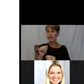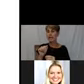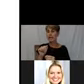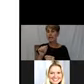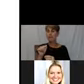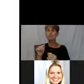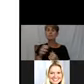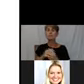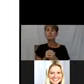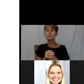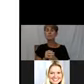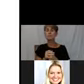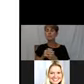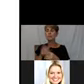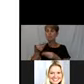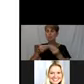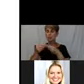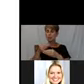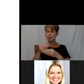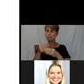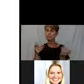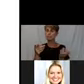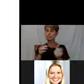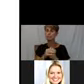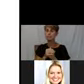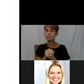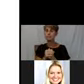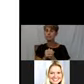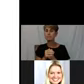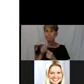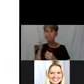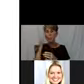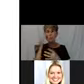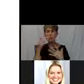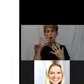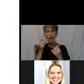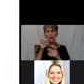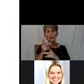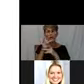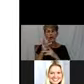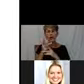But we know that that healthcare is more than just an office visit or some wound care.